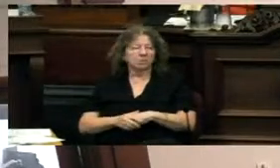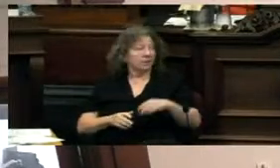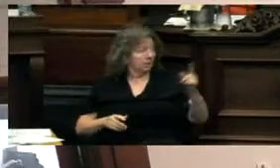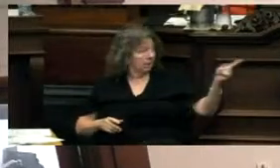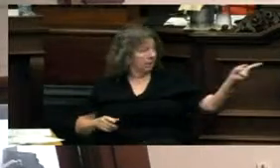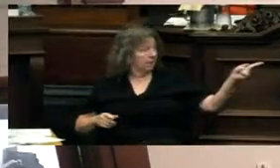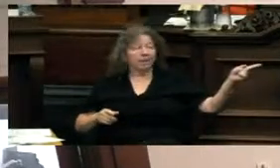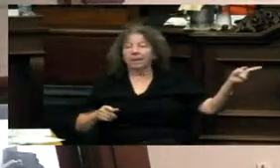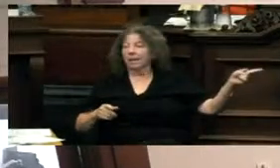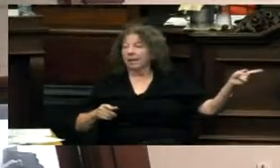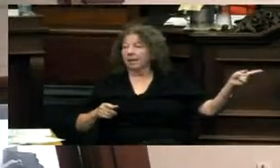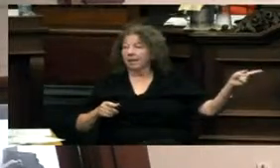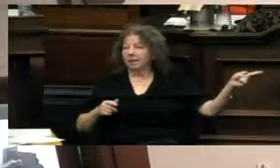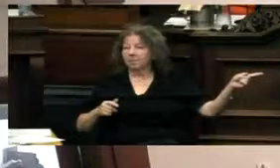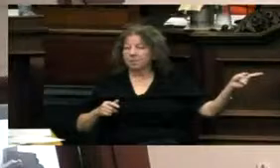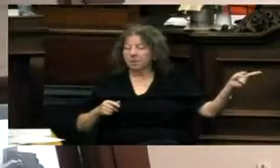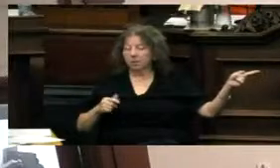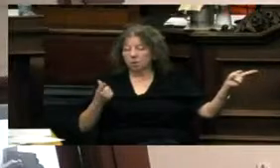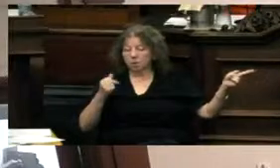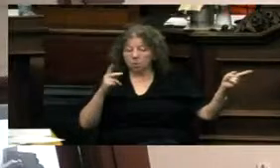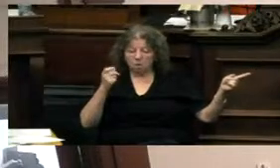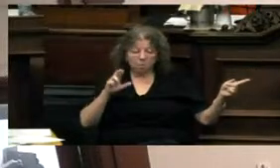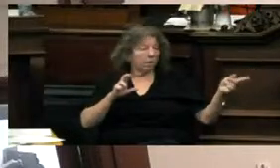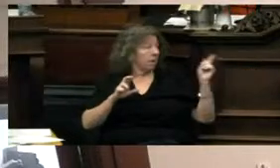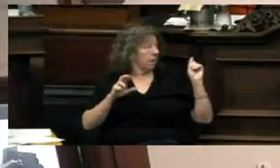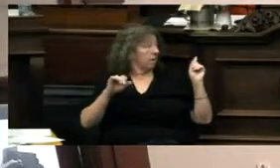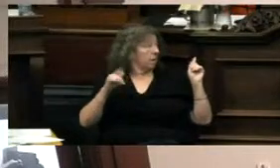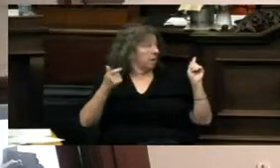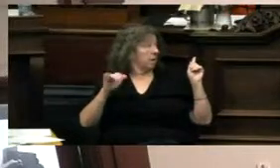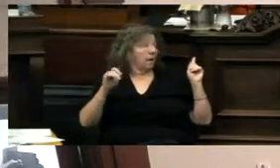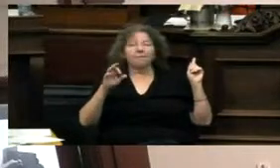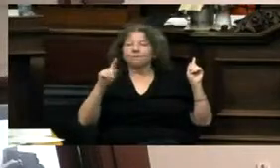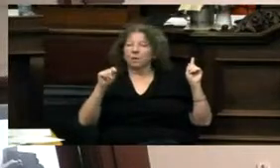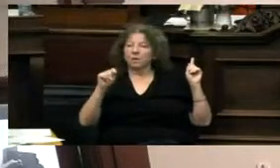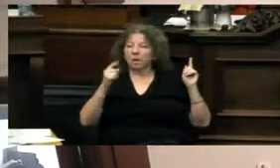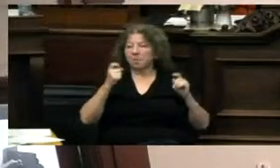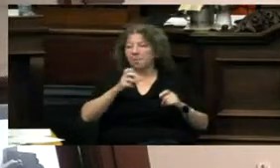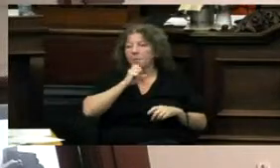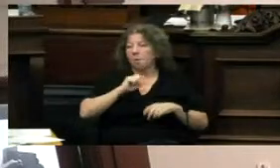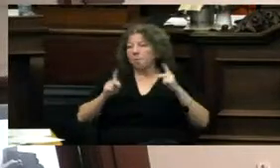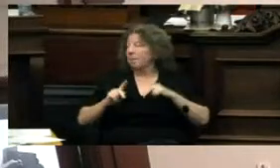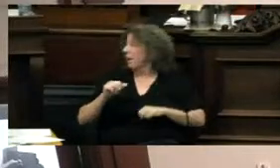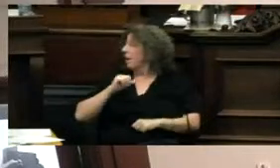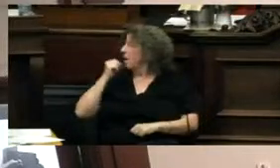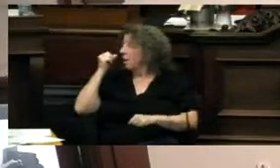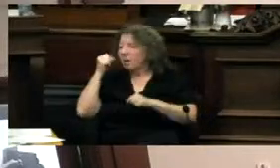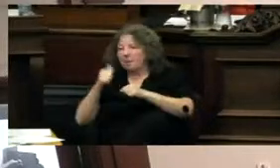four. We've been here, you know, Council member Gruber and